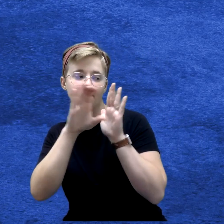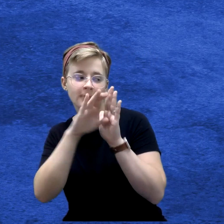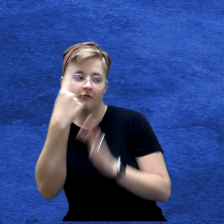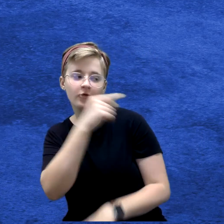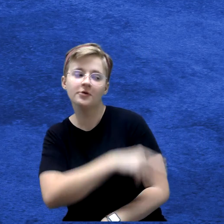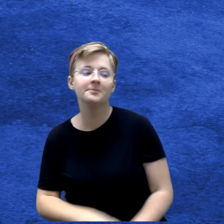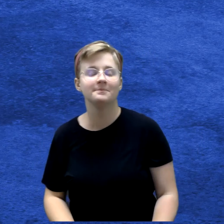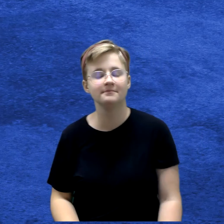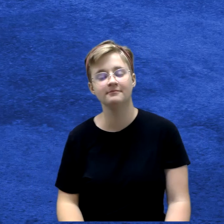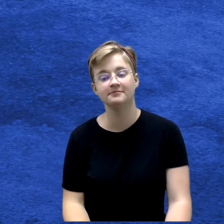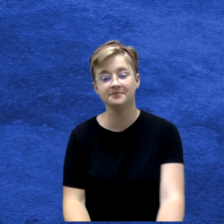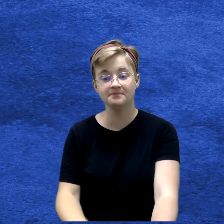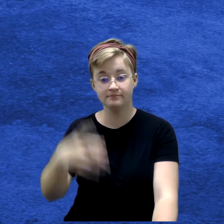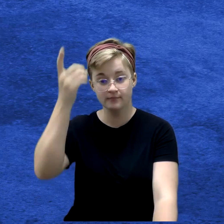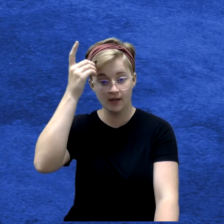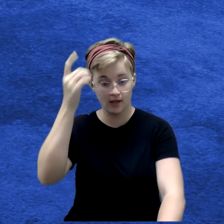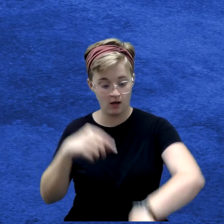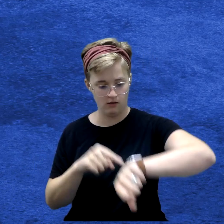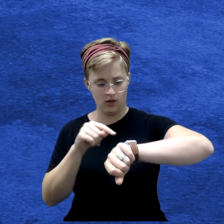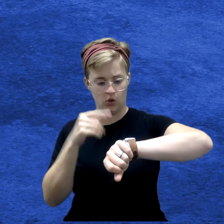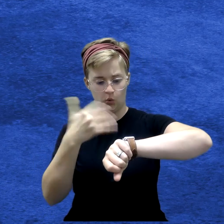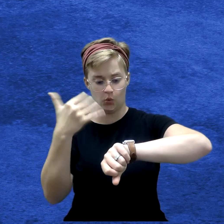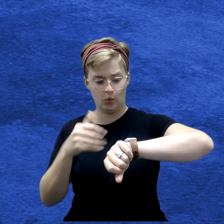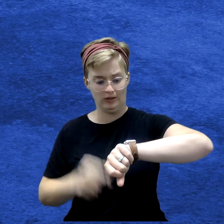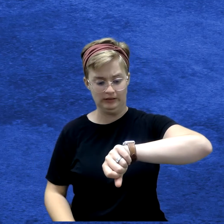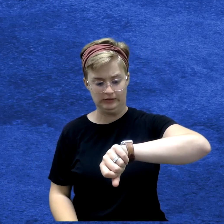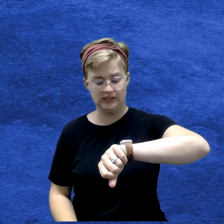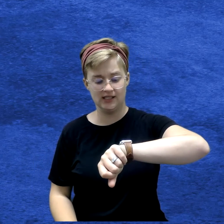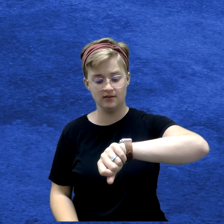Dink looked at his watch. “Yikes!” he said.